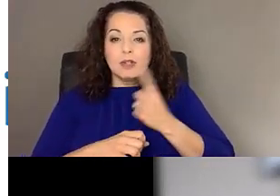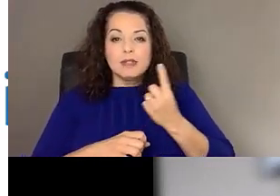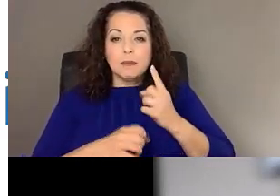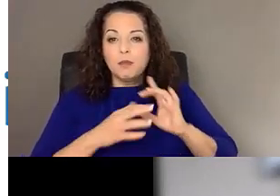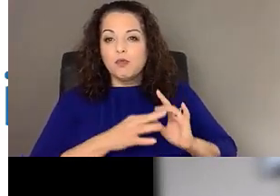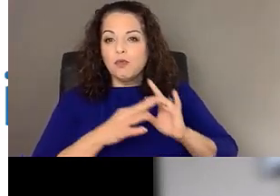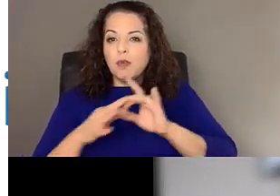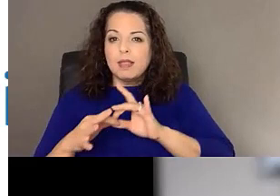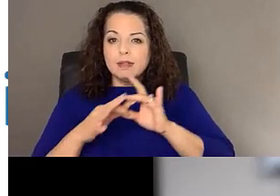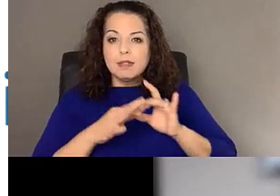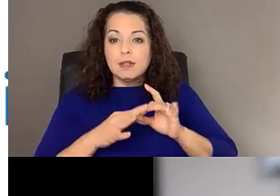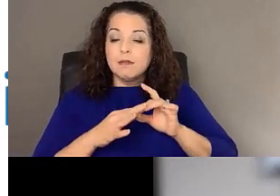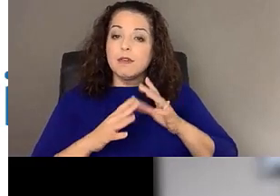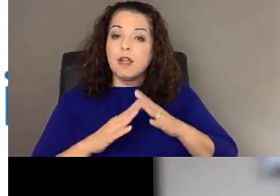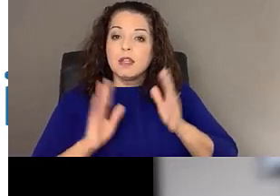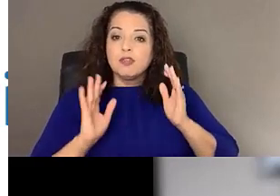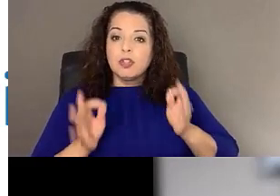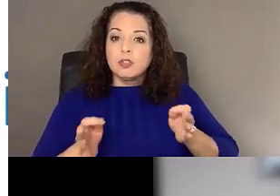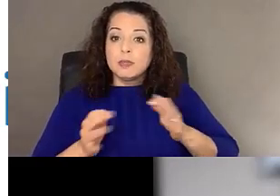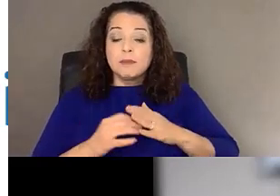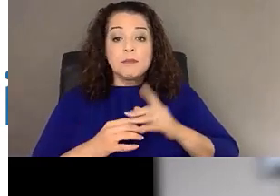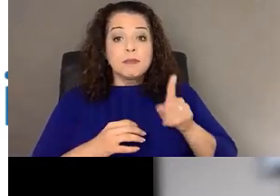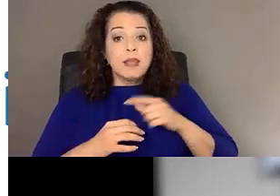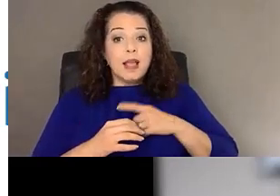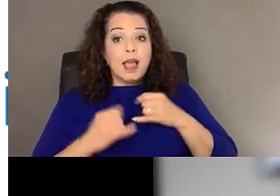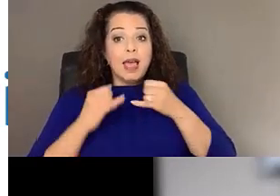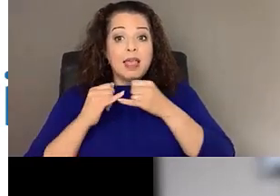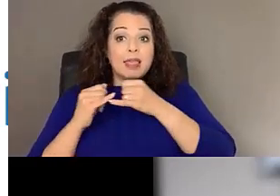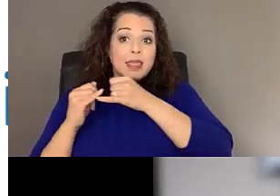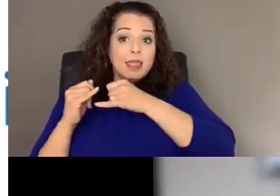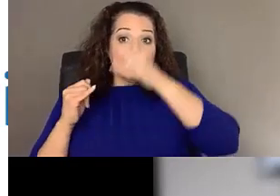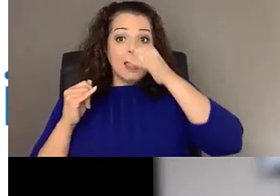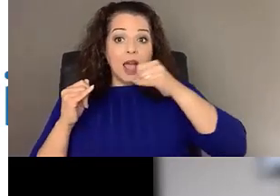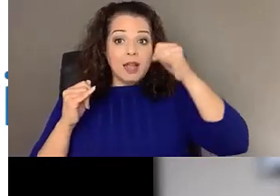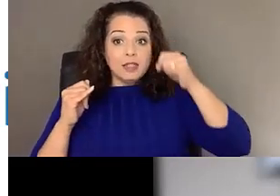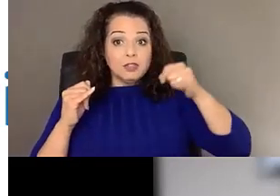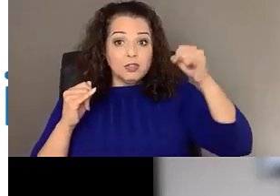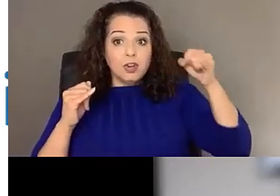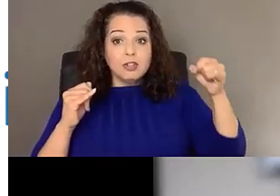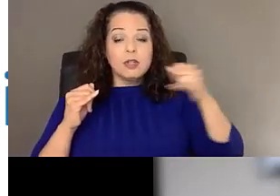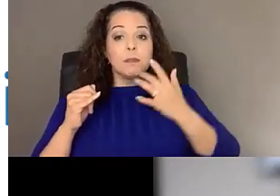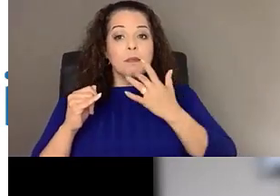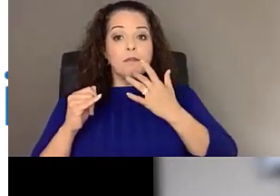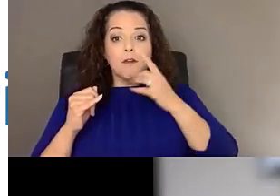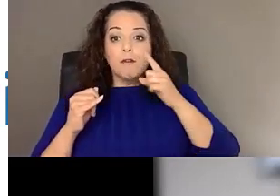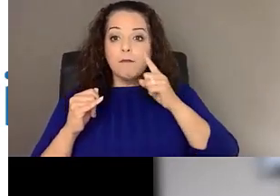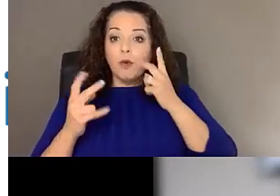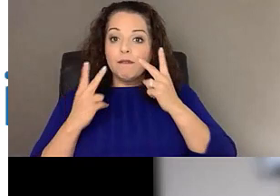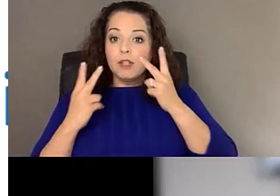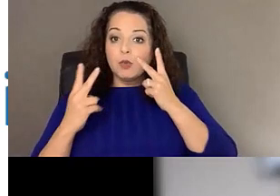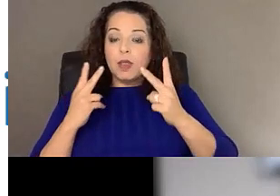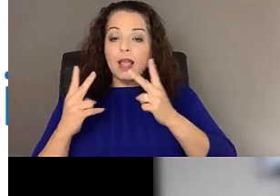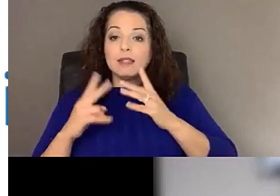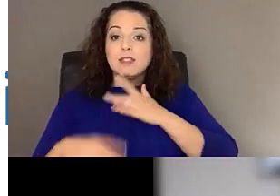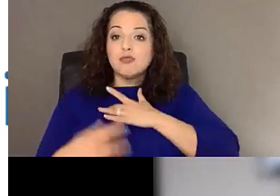Line charts are preferred for visualizing trends or correlations, when readers needed